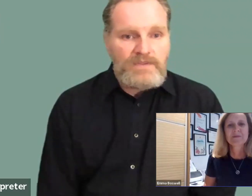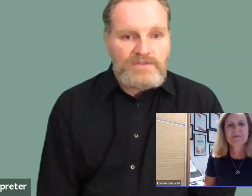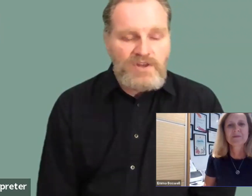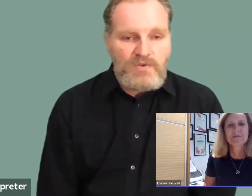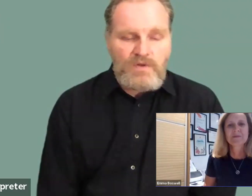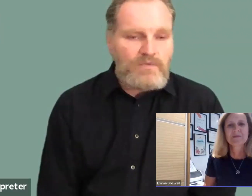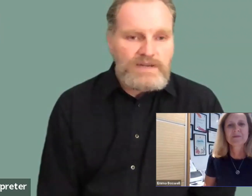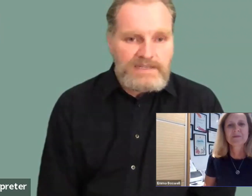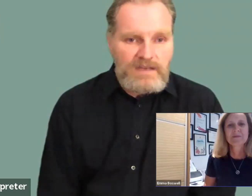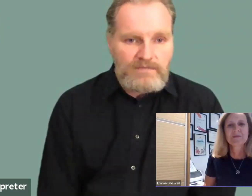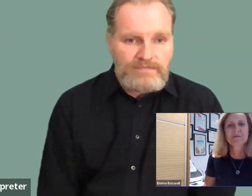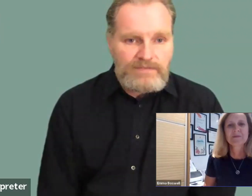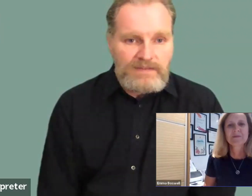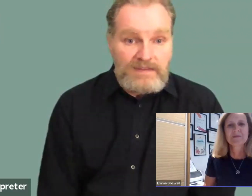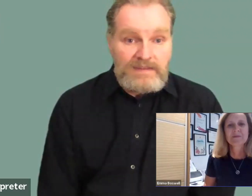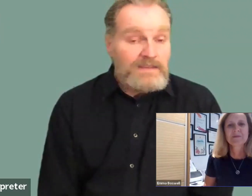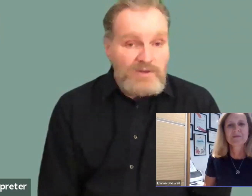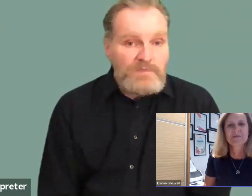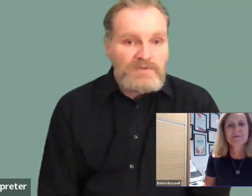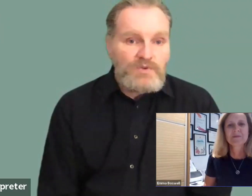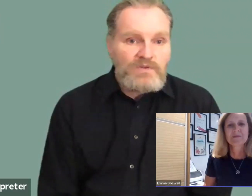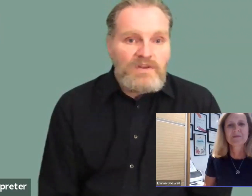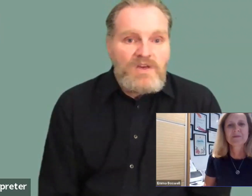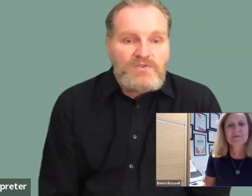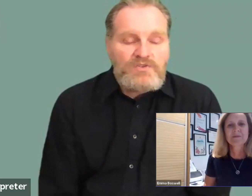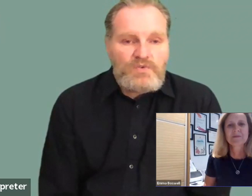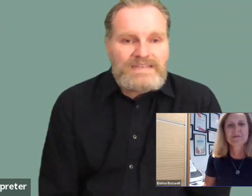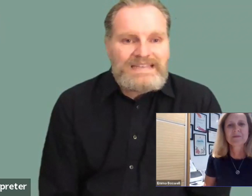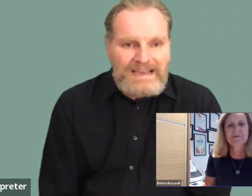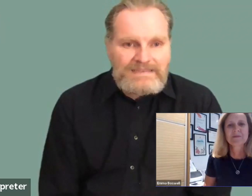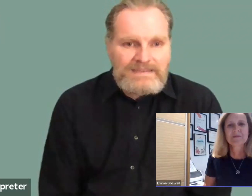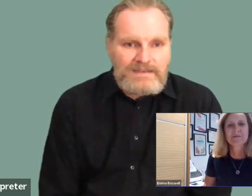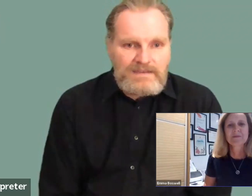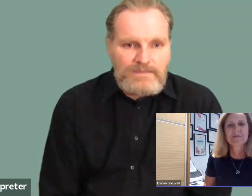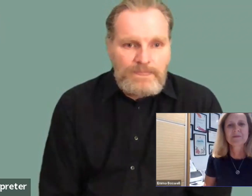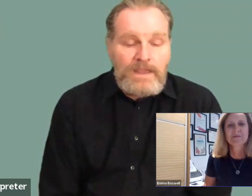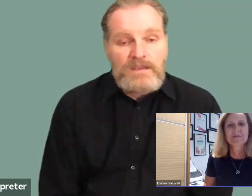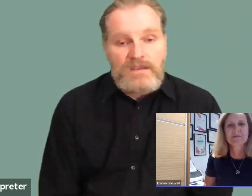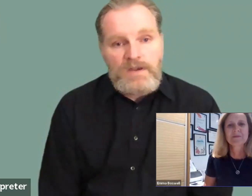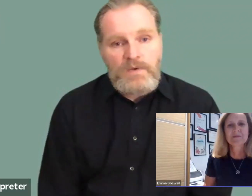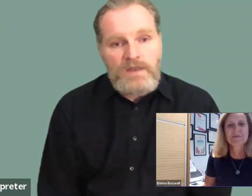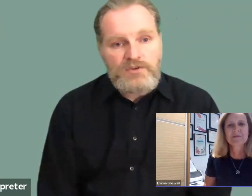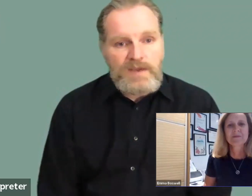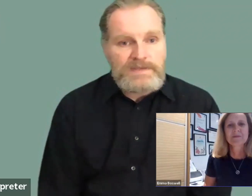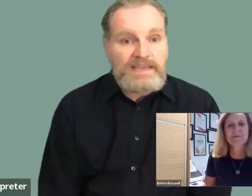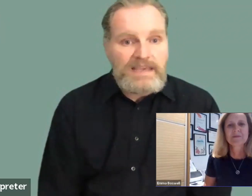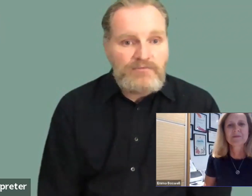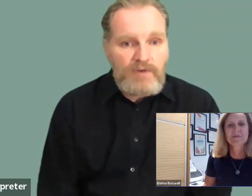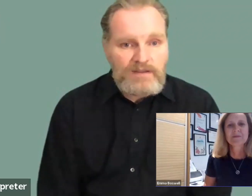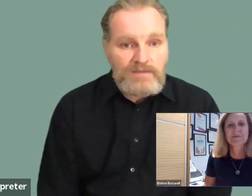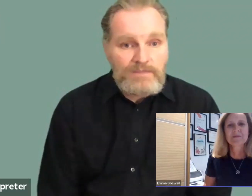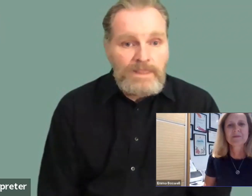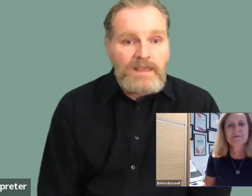the snow are really tough.” But you can learn to tag ski. I know another chap, he's a keen runner,